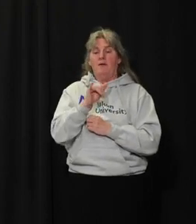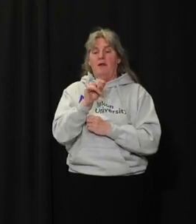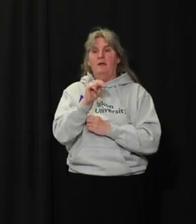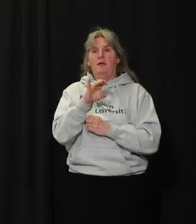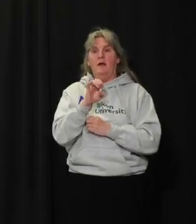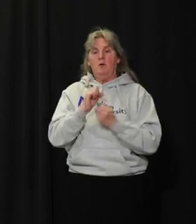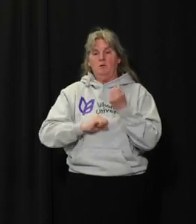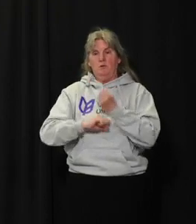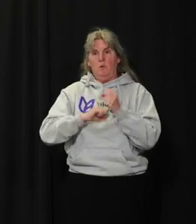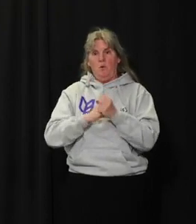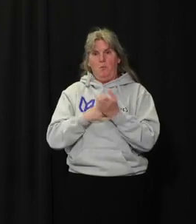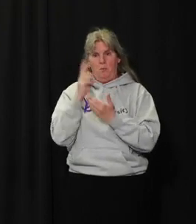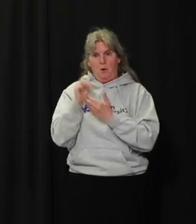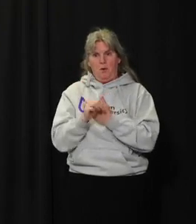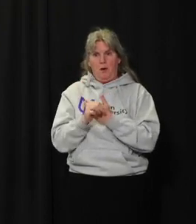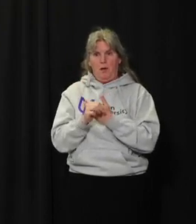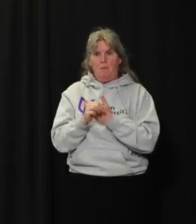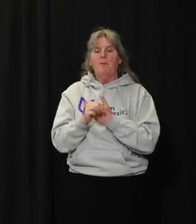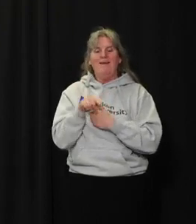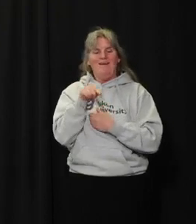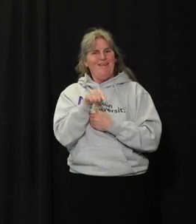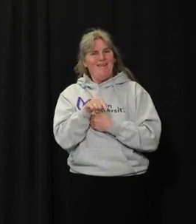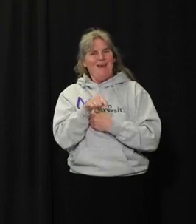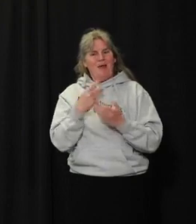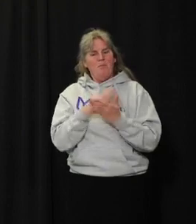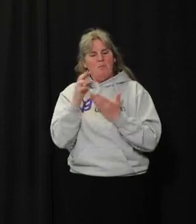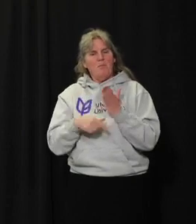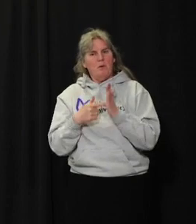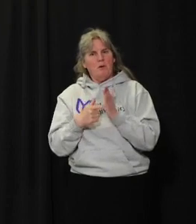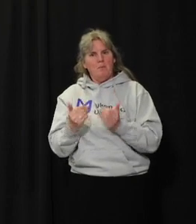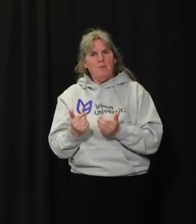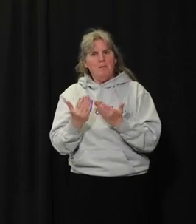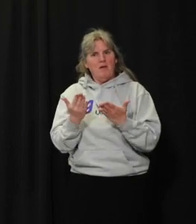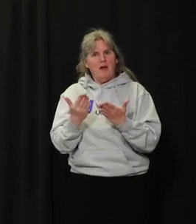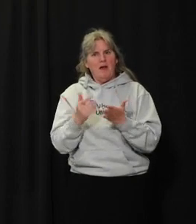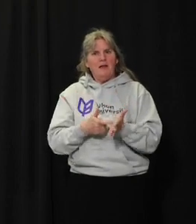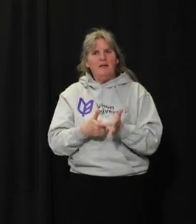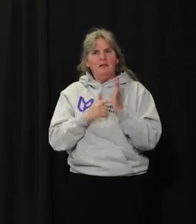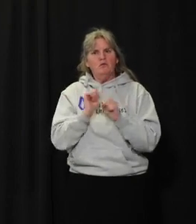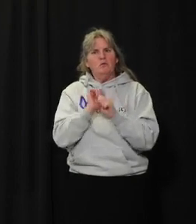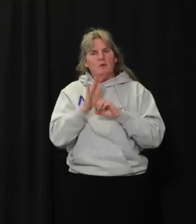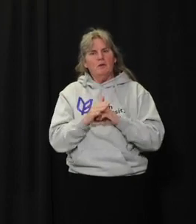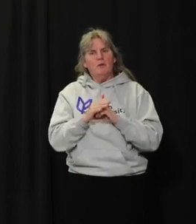program. This program will provide essential workers who make less